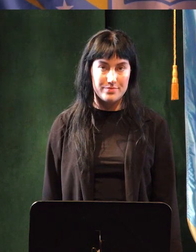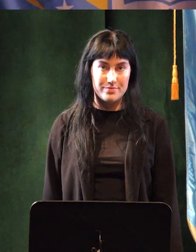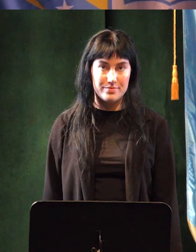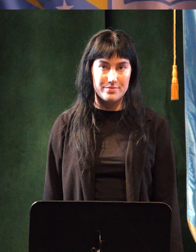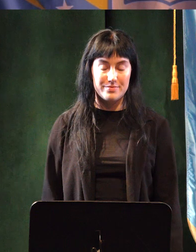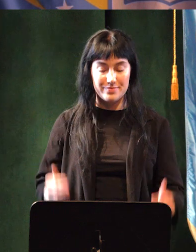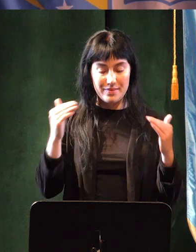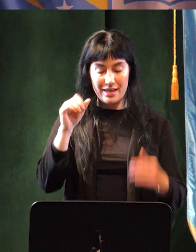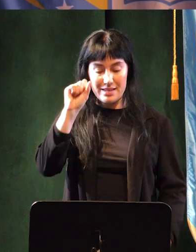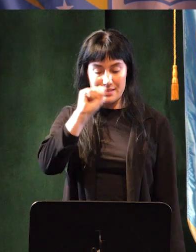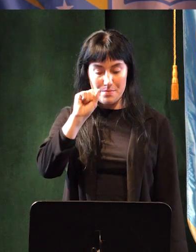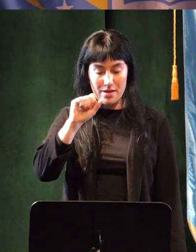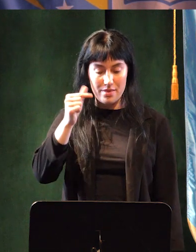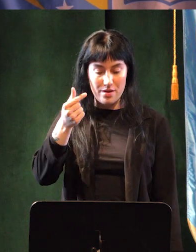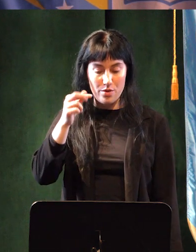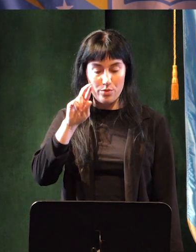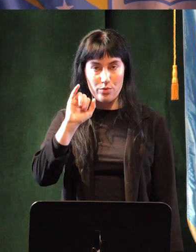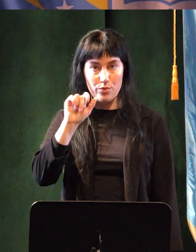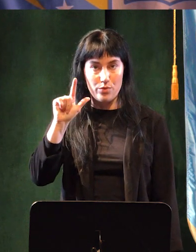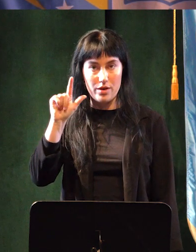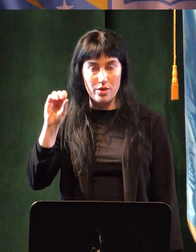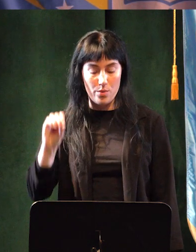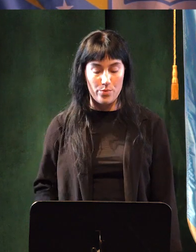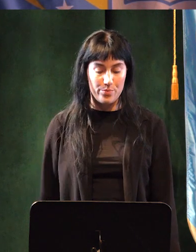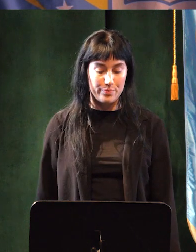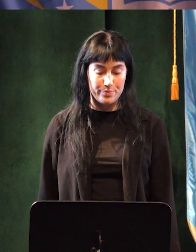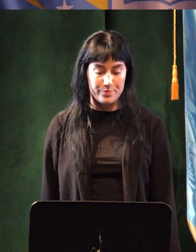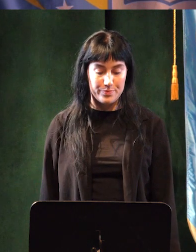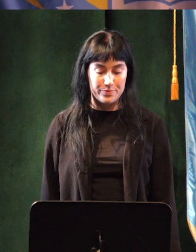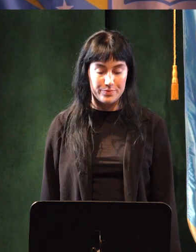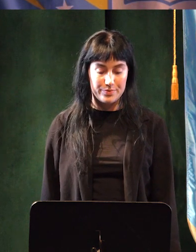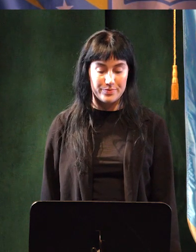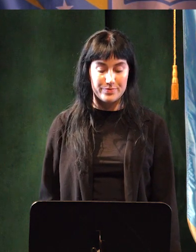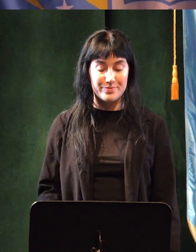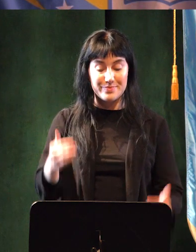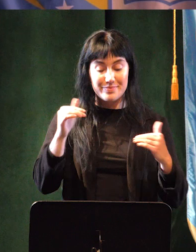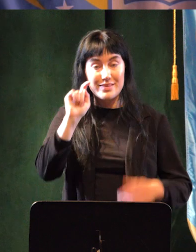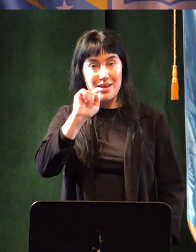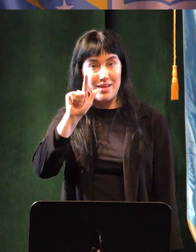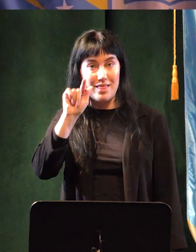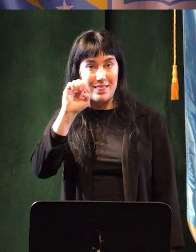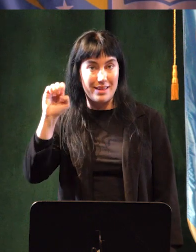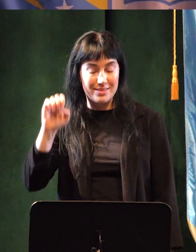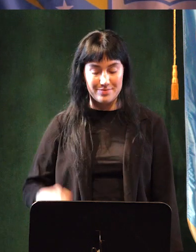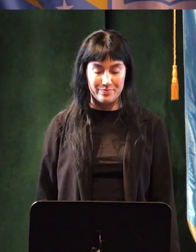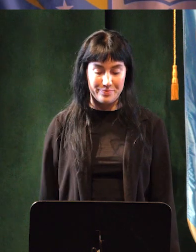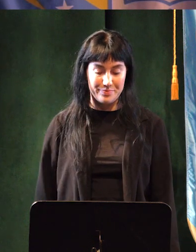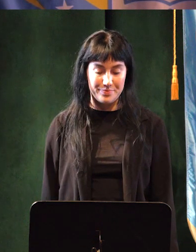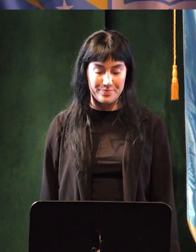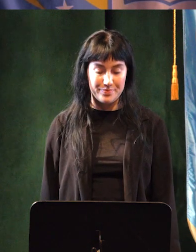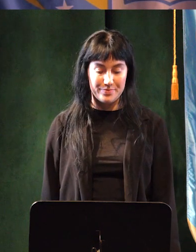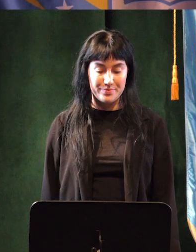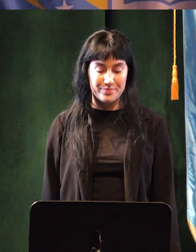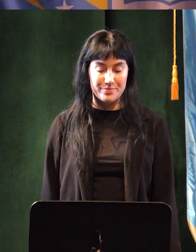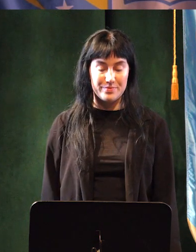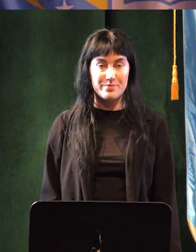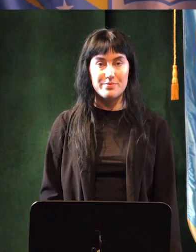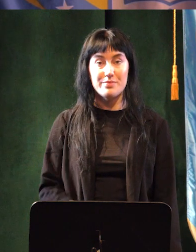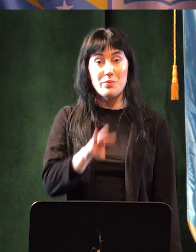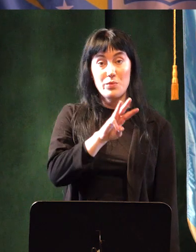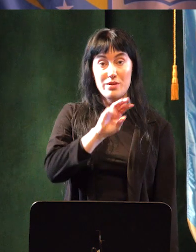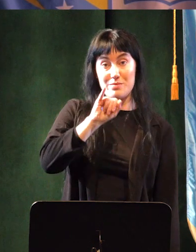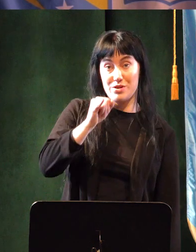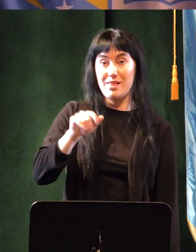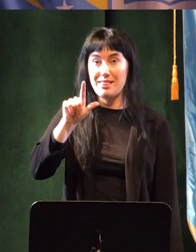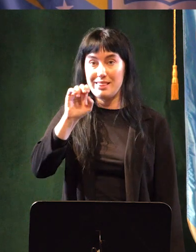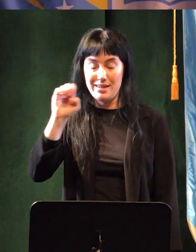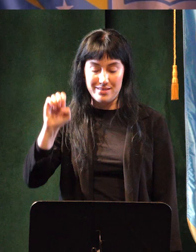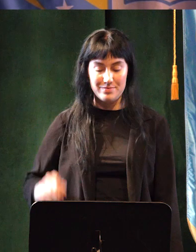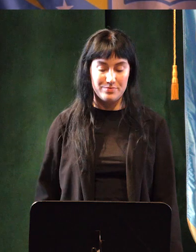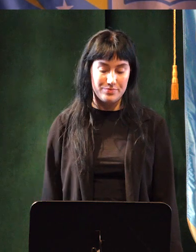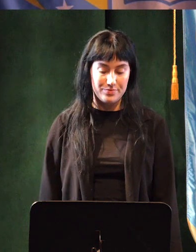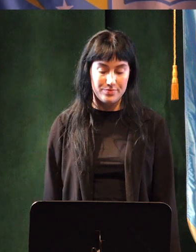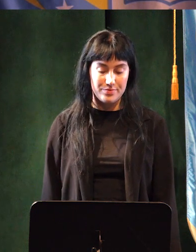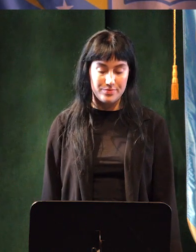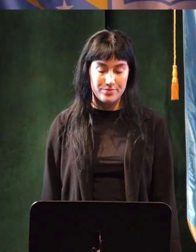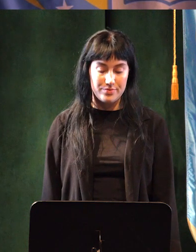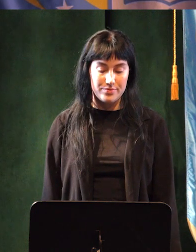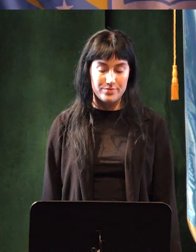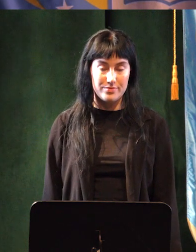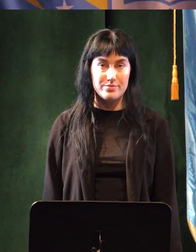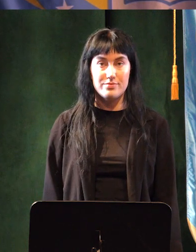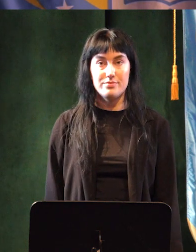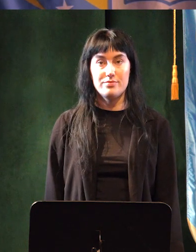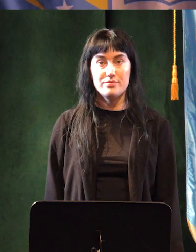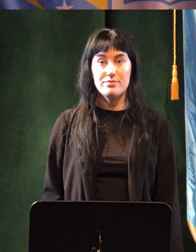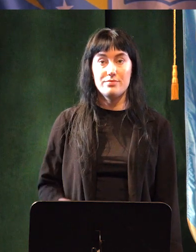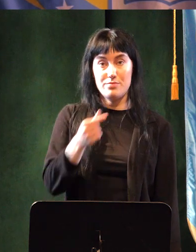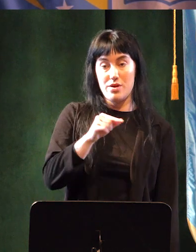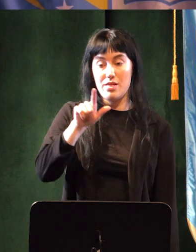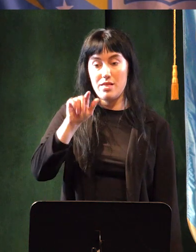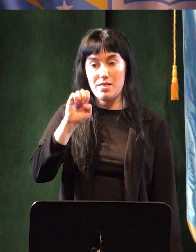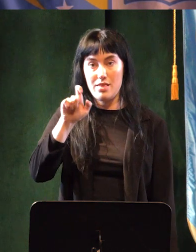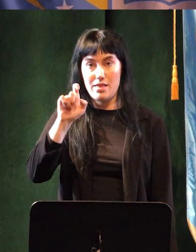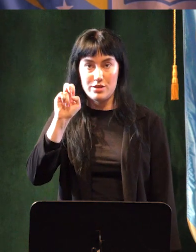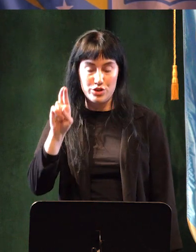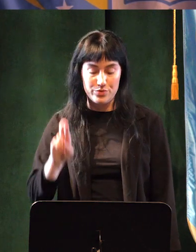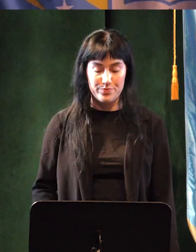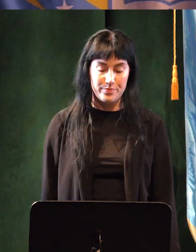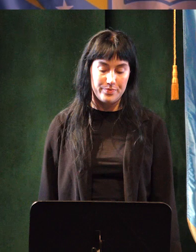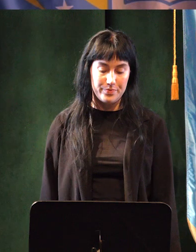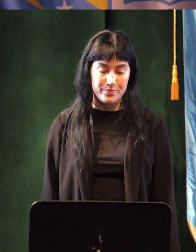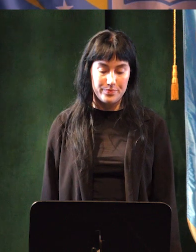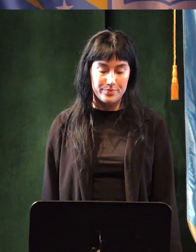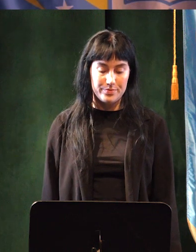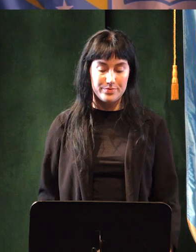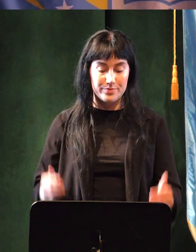Samantha Grillo Tatiana Lee William Jalen Lee Gabriella lexer